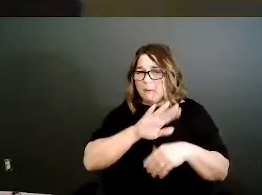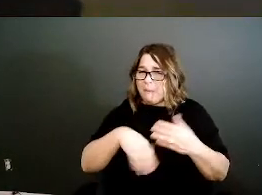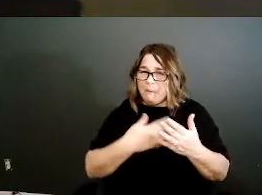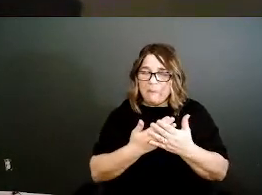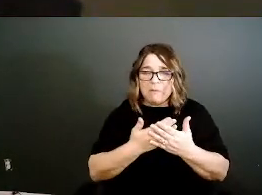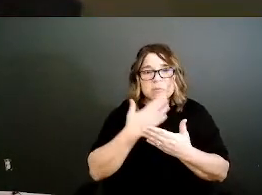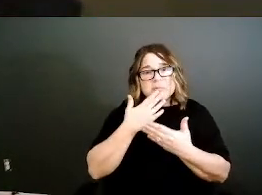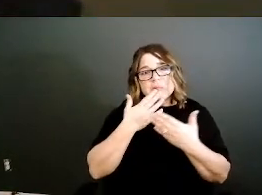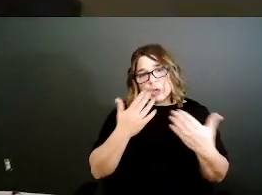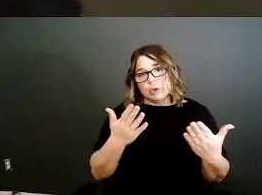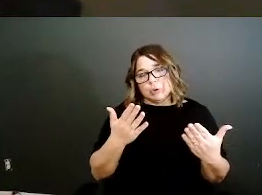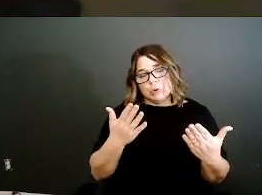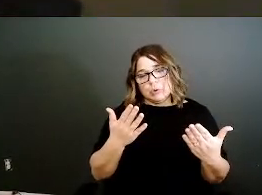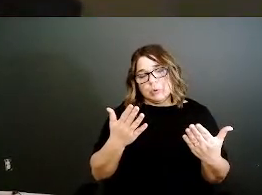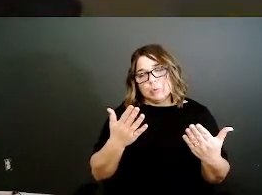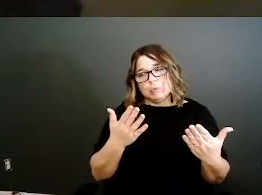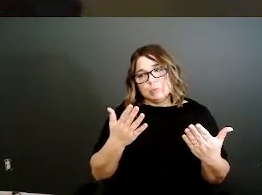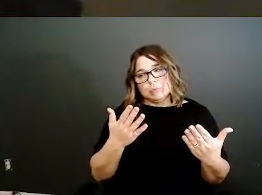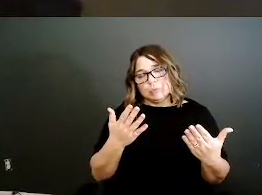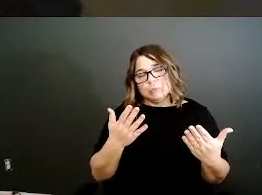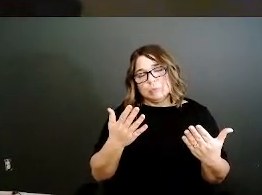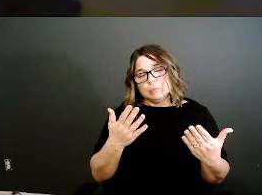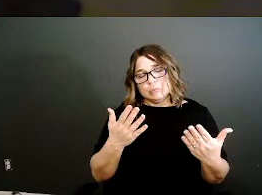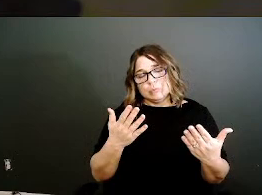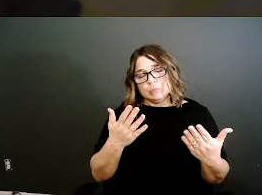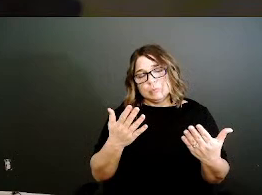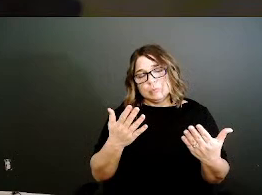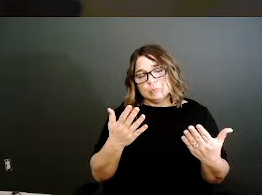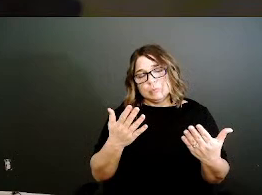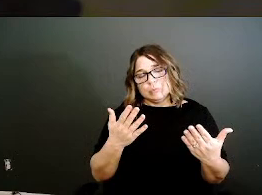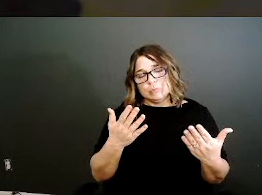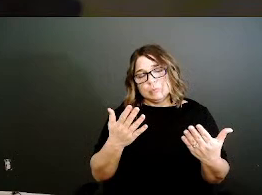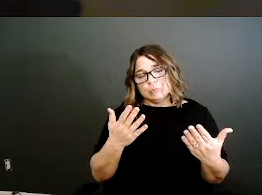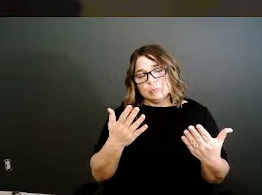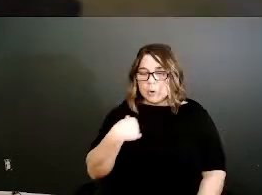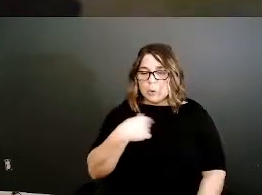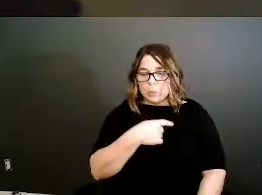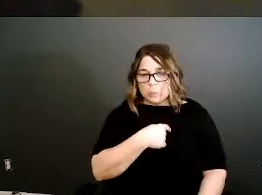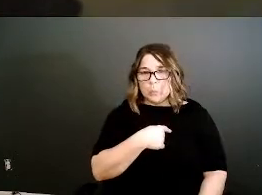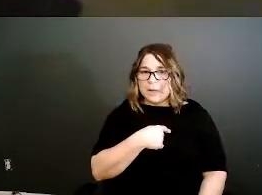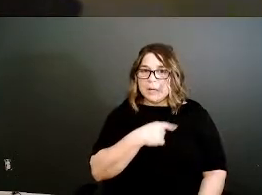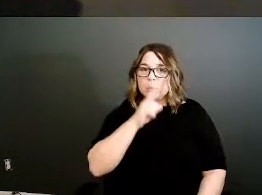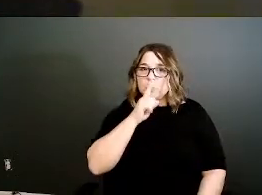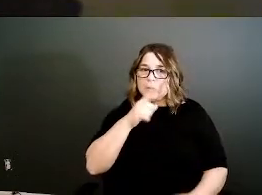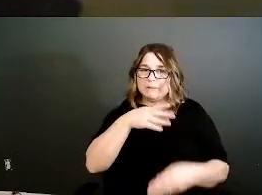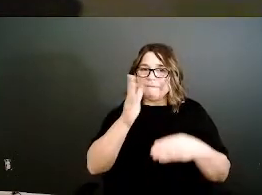AND WITH THAT, WE HAVE CONCLUDED ALL OF OUR ITEMS ON TODAY'S AGENDA. WITH NO FURTHER BUSINESS TO COME BEFORE US, AND WITHOUT